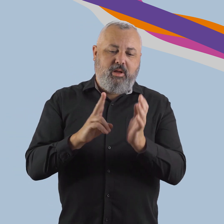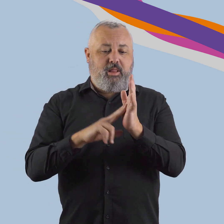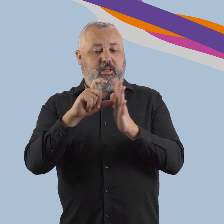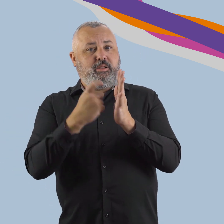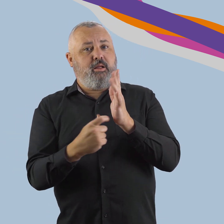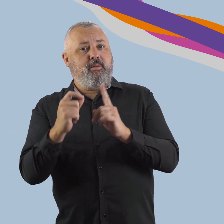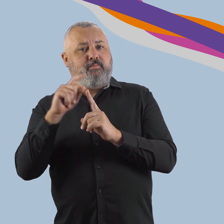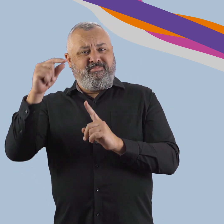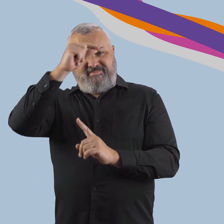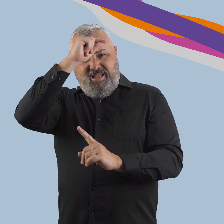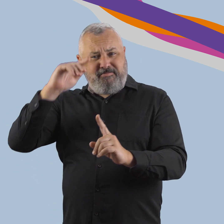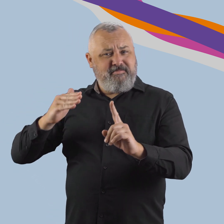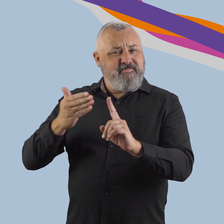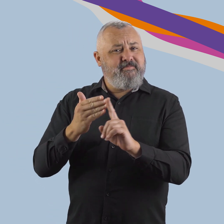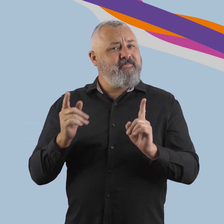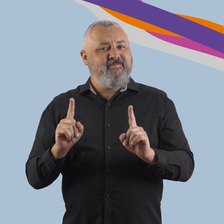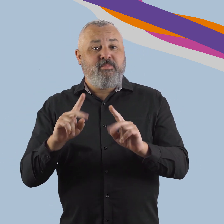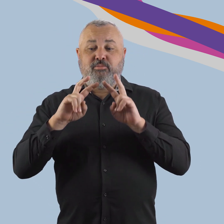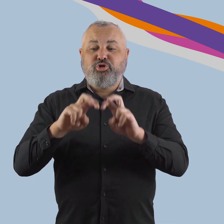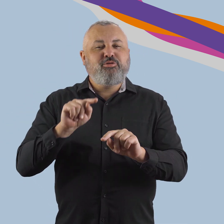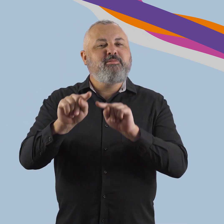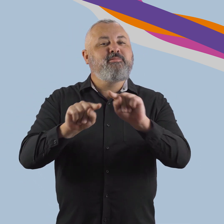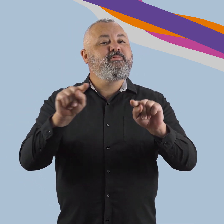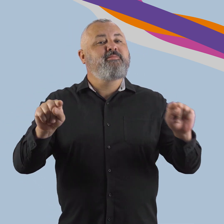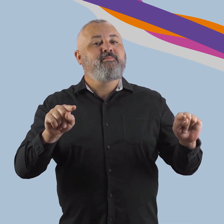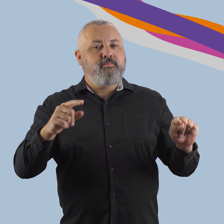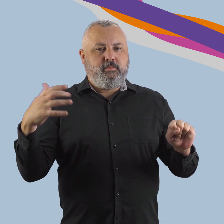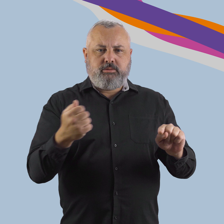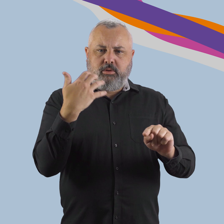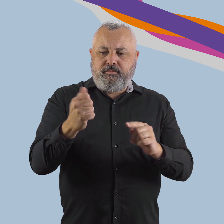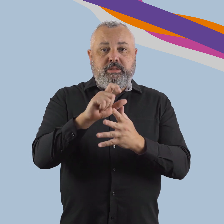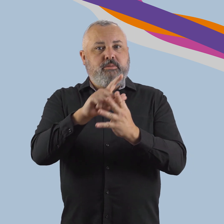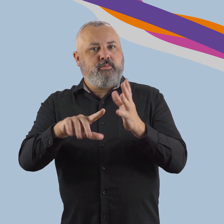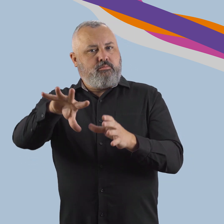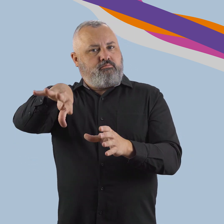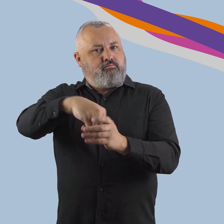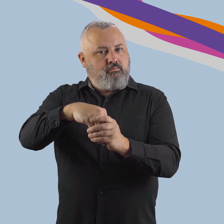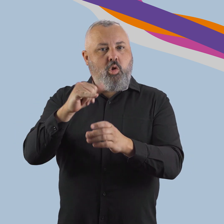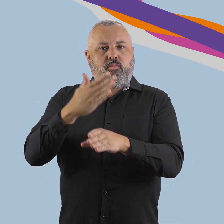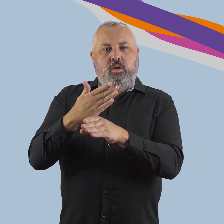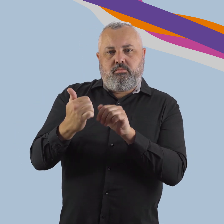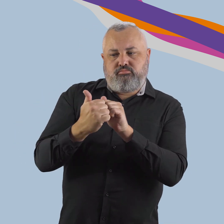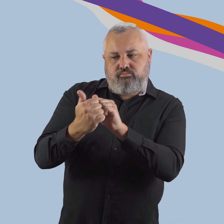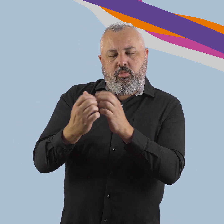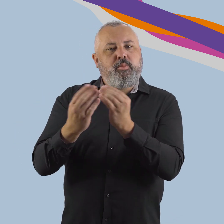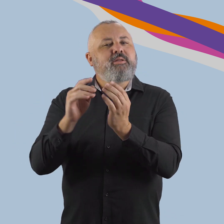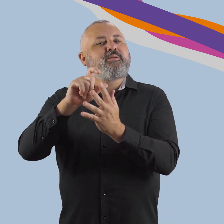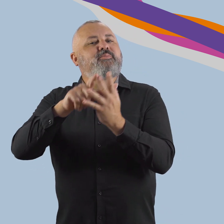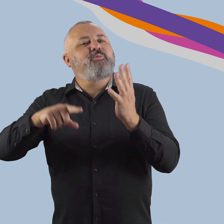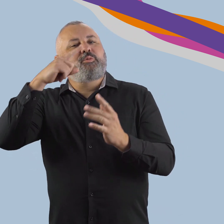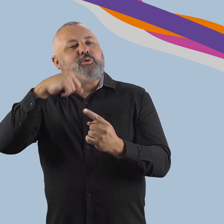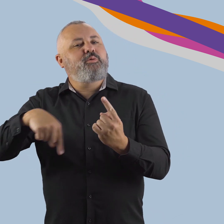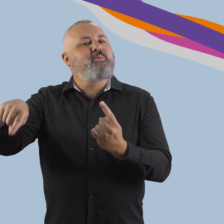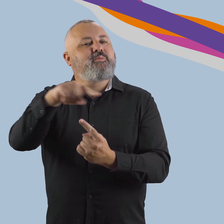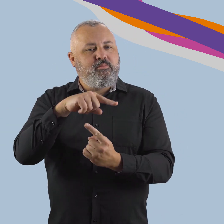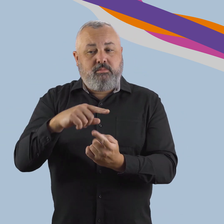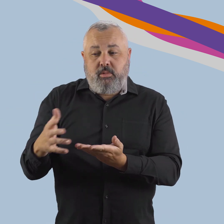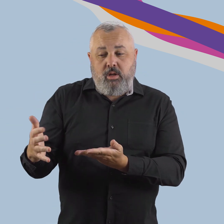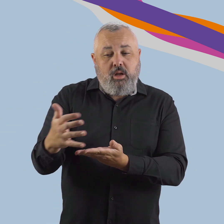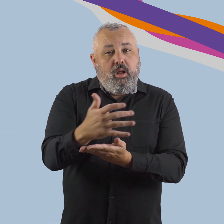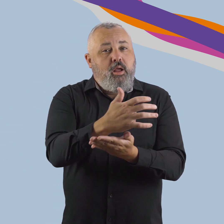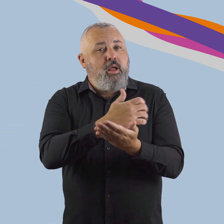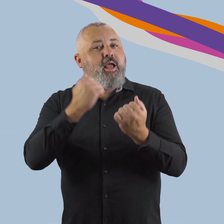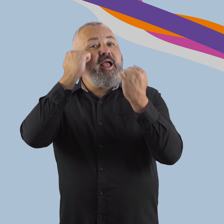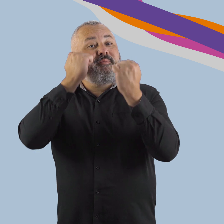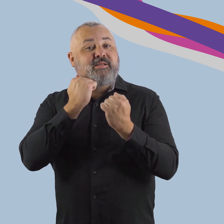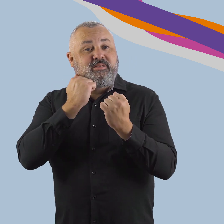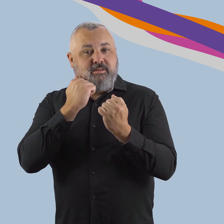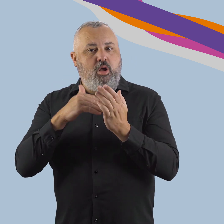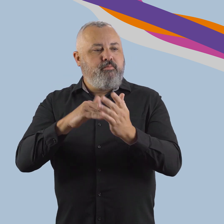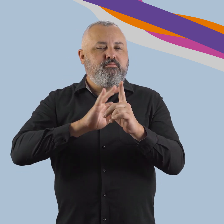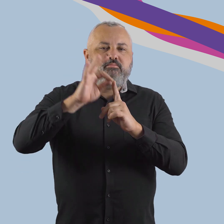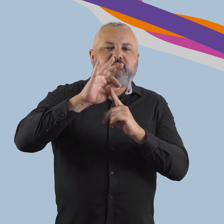Our purpose is to facilitate collaborative and inclusive disability research that builds evidence for